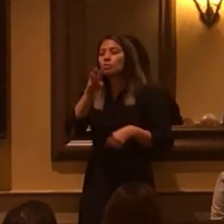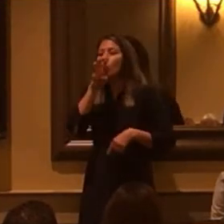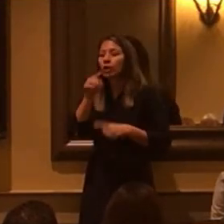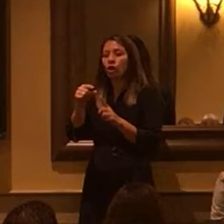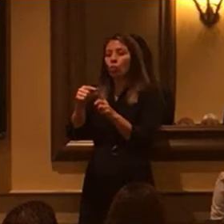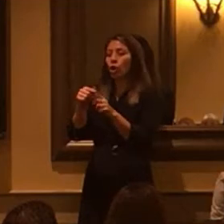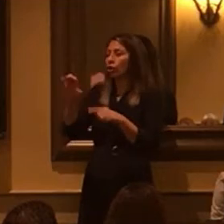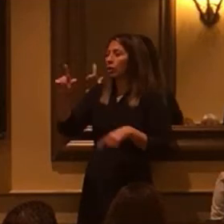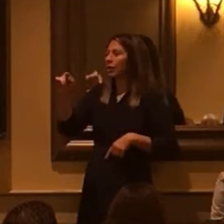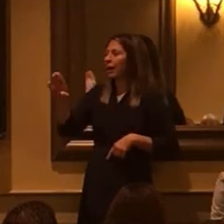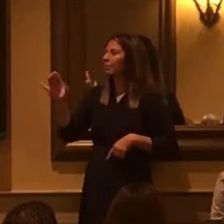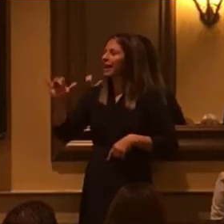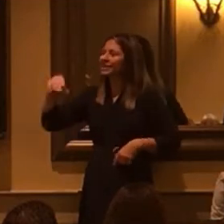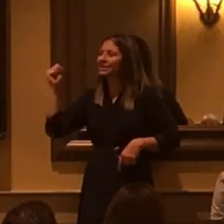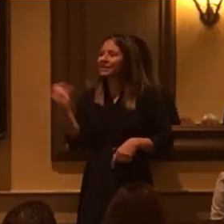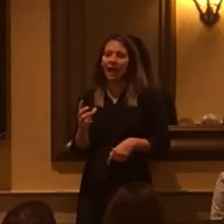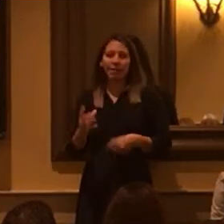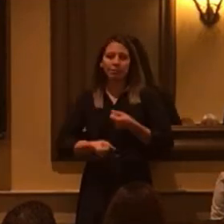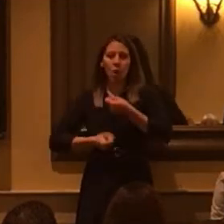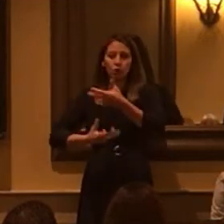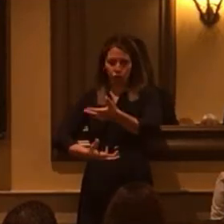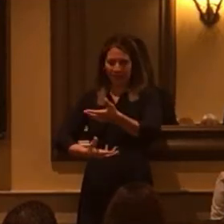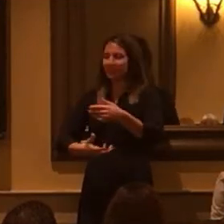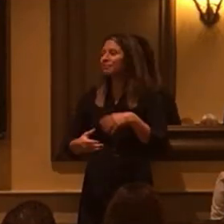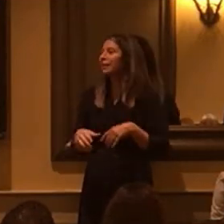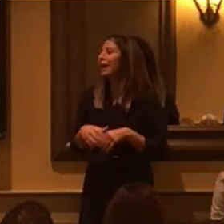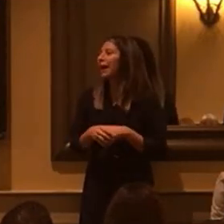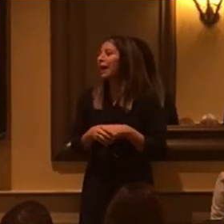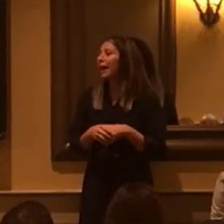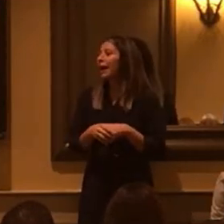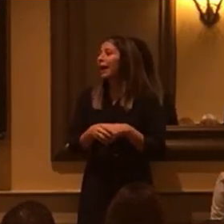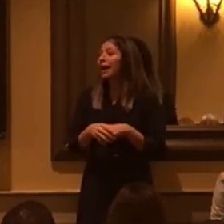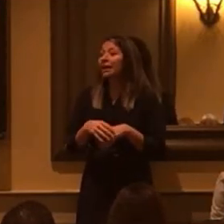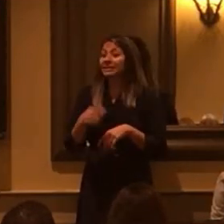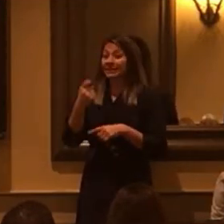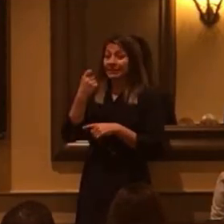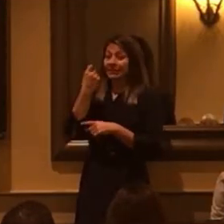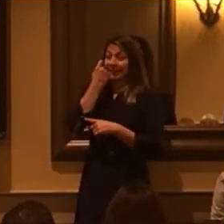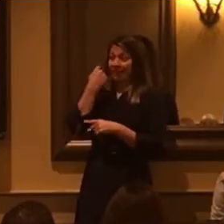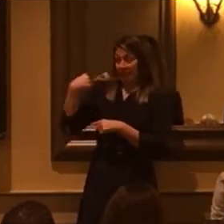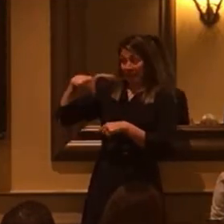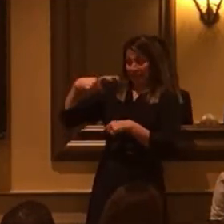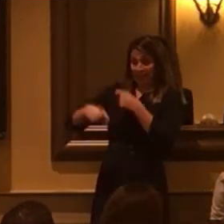It's basically slam poetry and this, this past year in the spring,